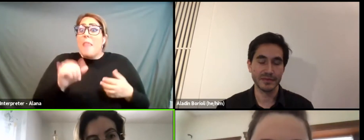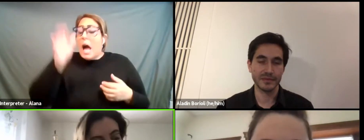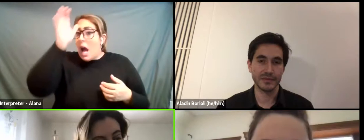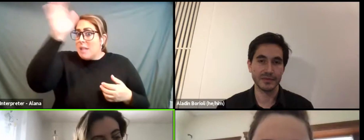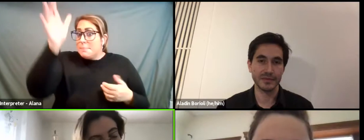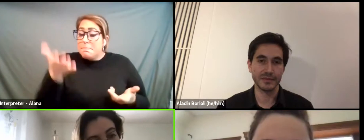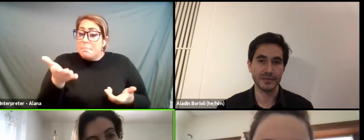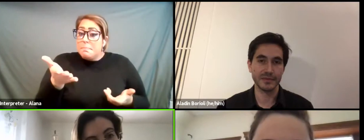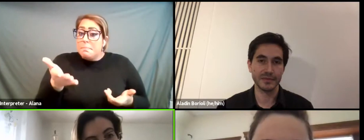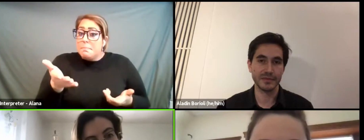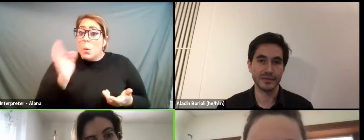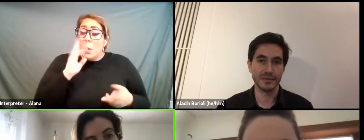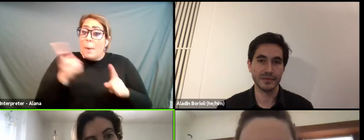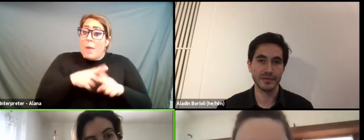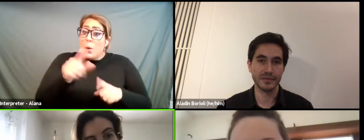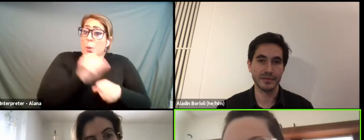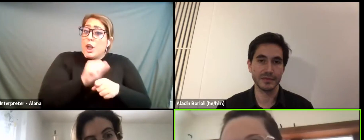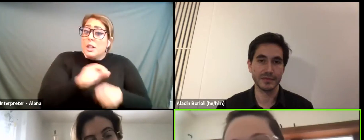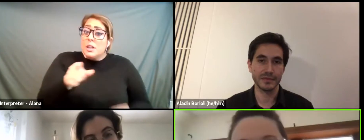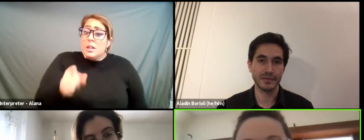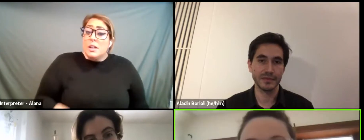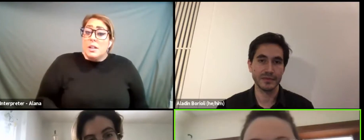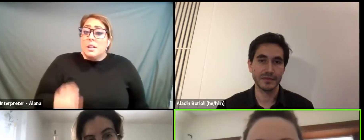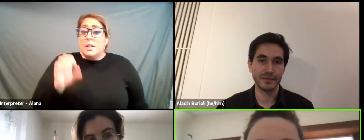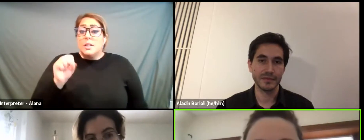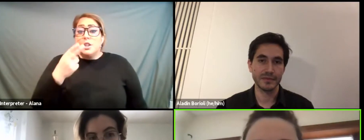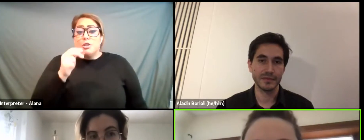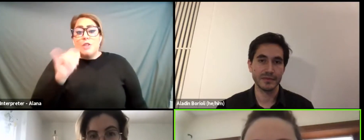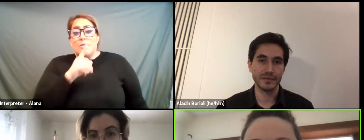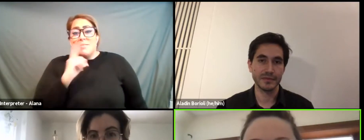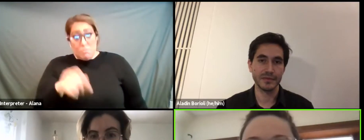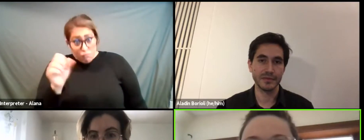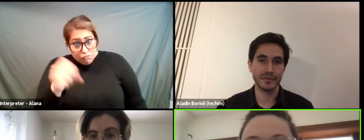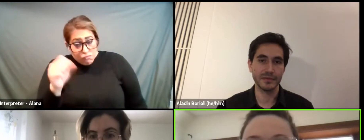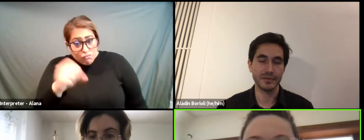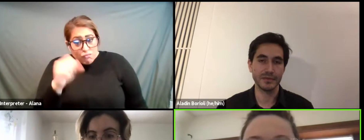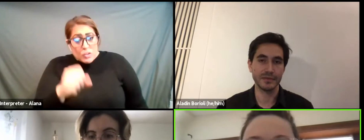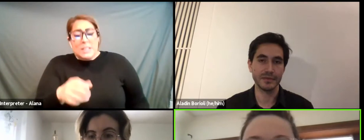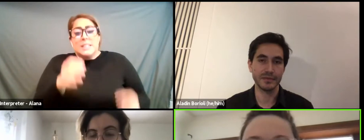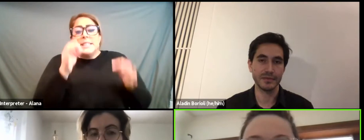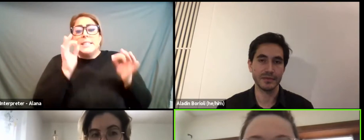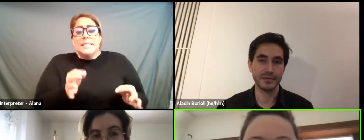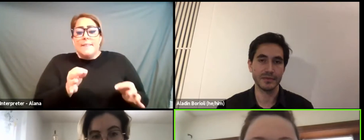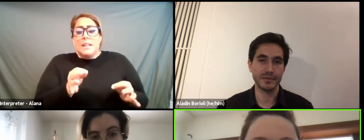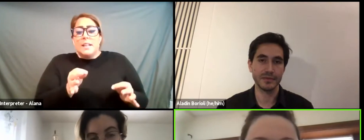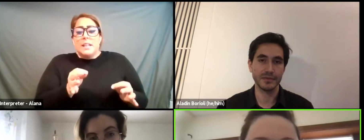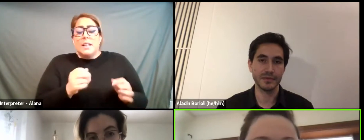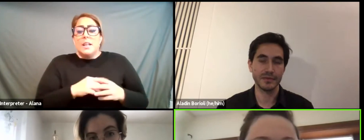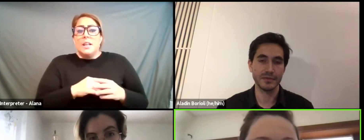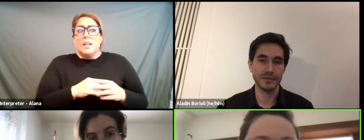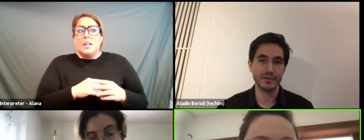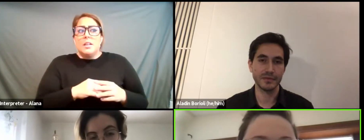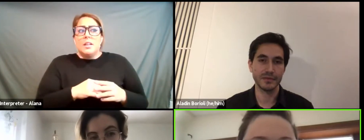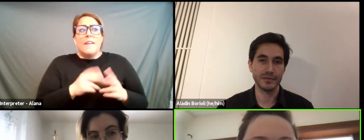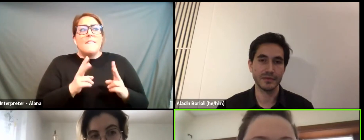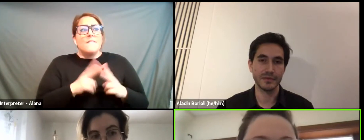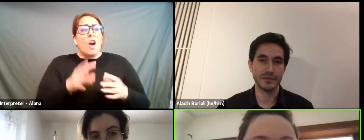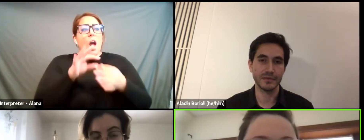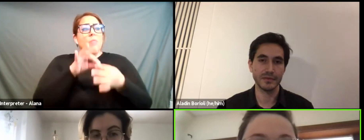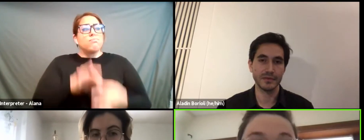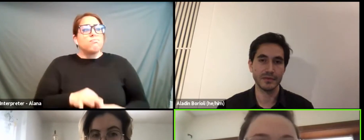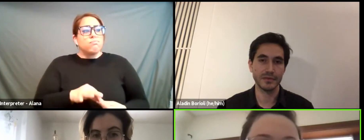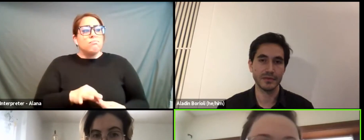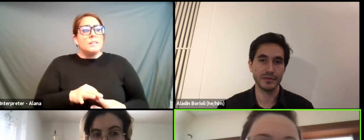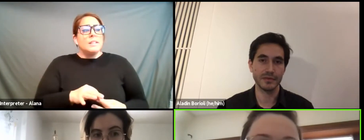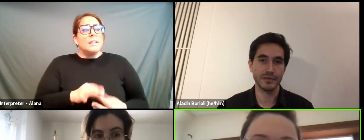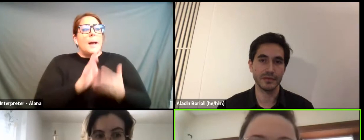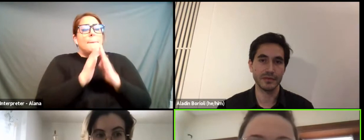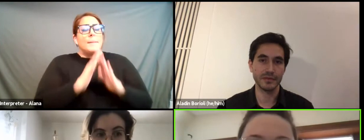Yeah. It's definitely a very grounding and peaceful experience to work on a beehive and I